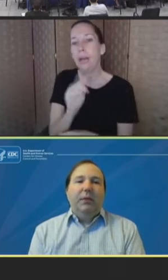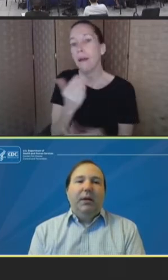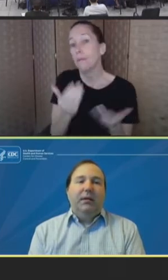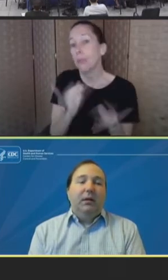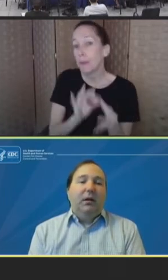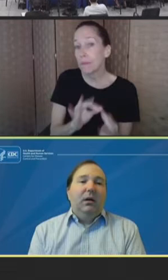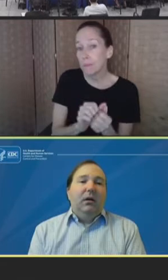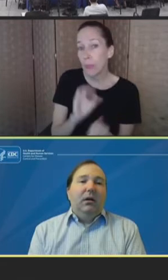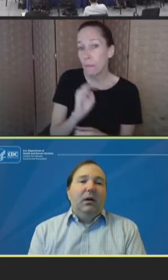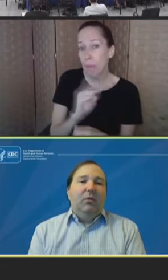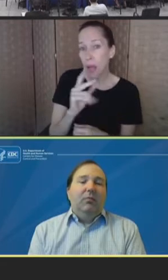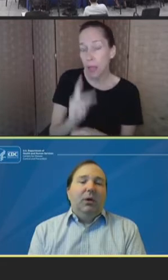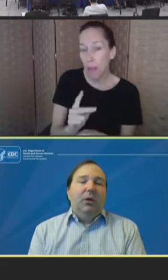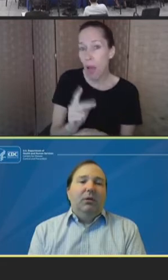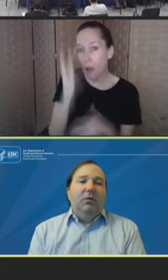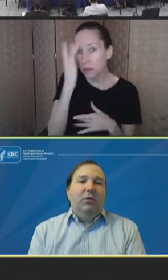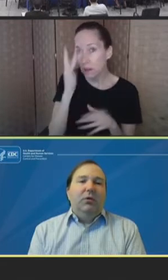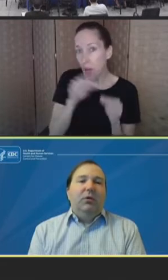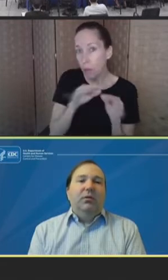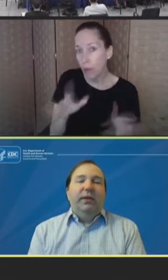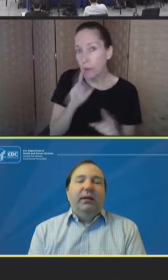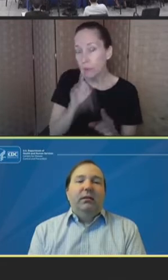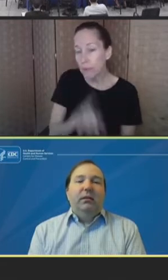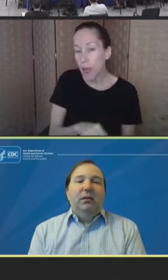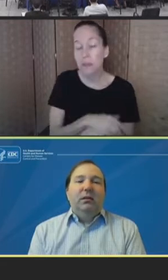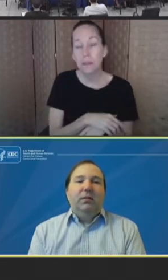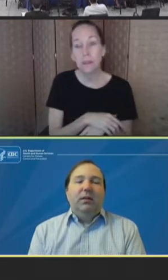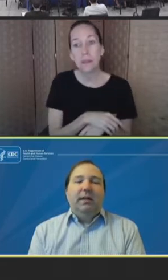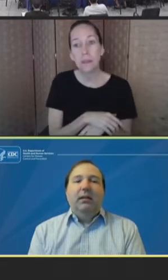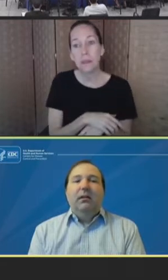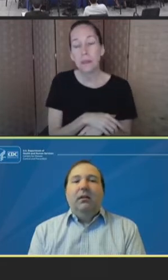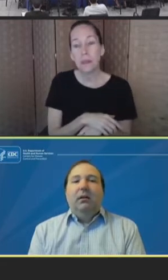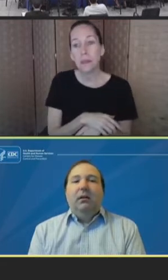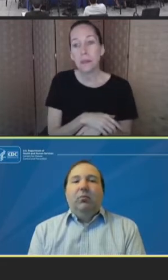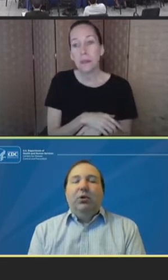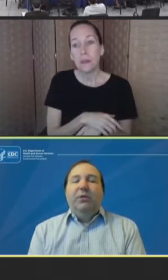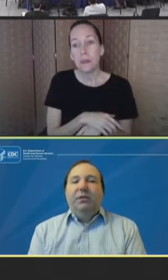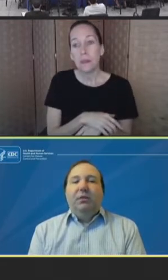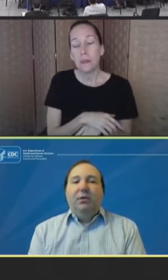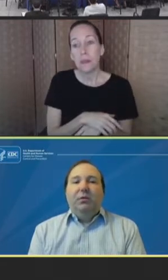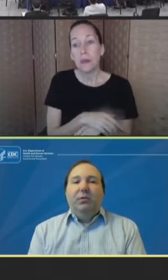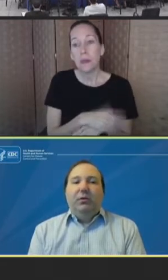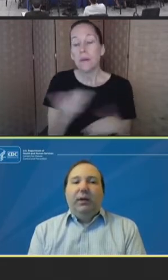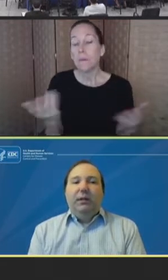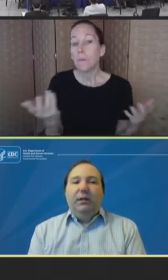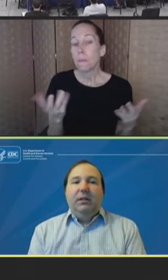response. But, you know, due to the fact that the system has not previously been used for vaccines,